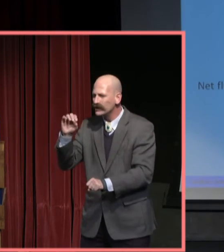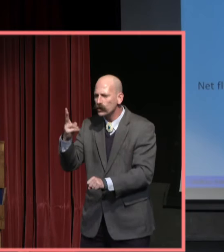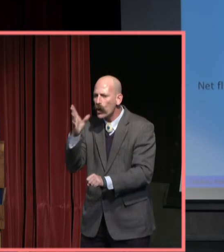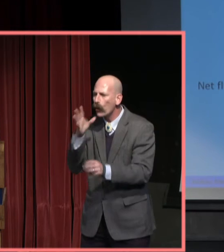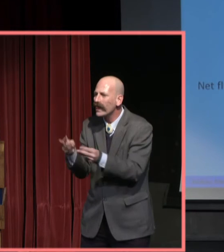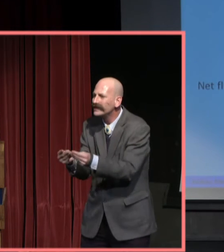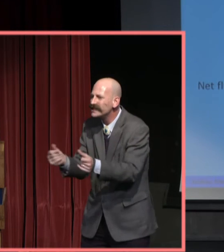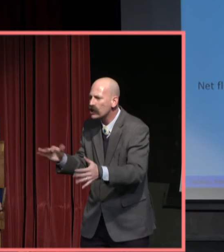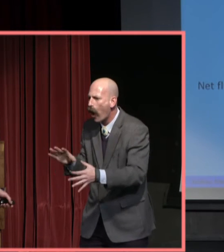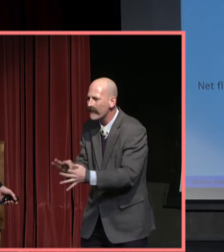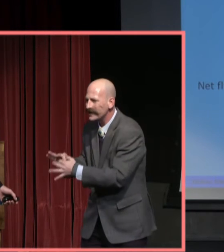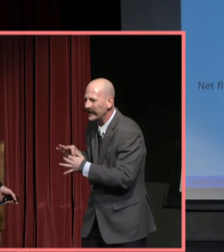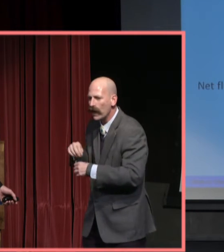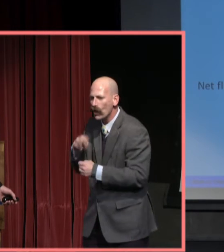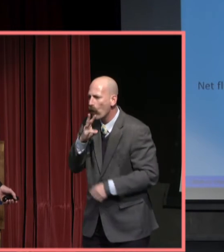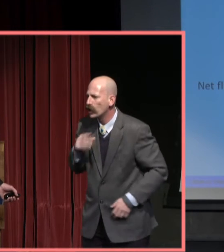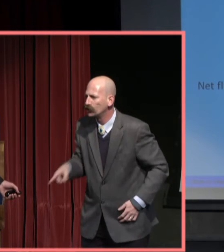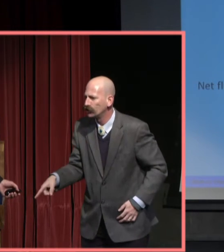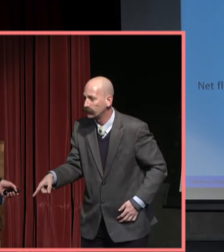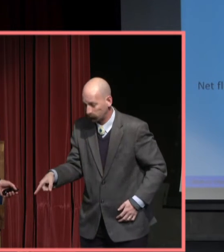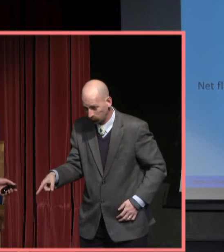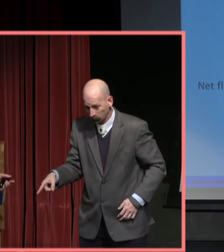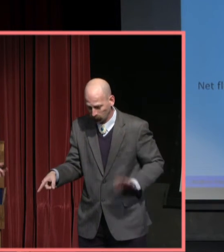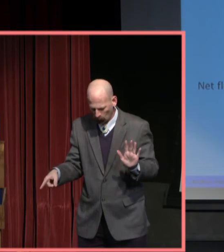Now let's add oxygen to this picture.